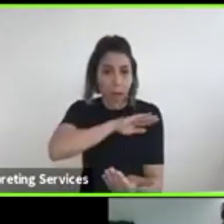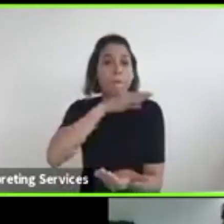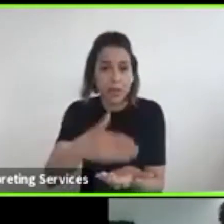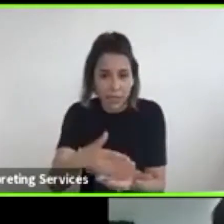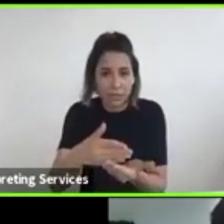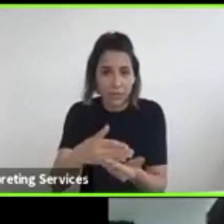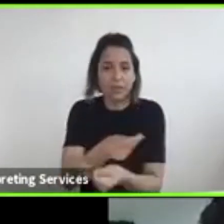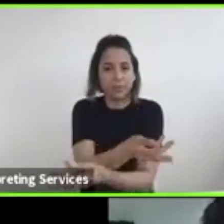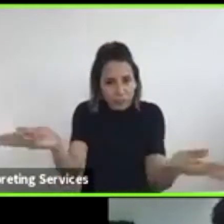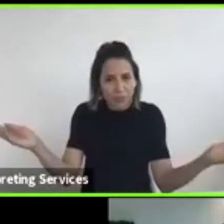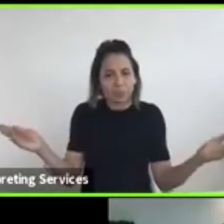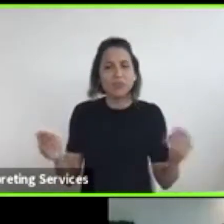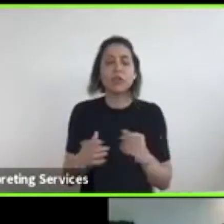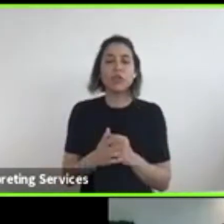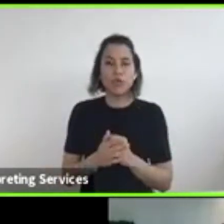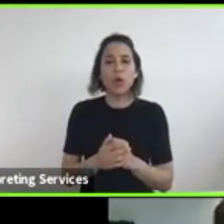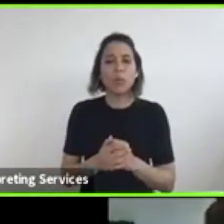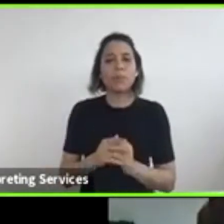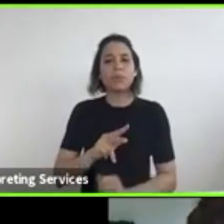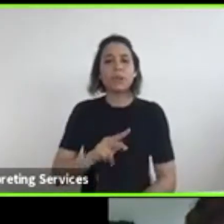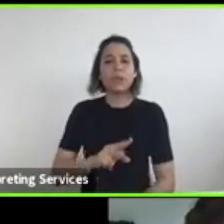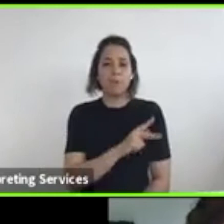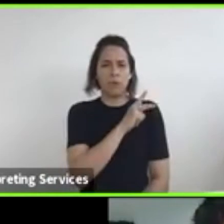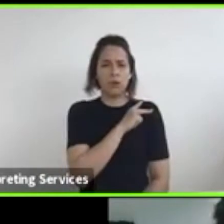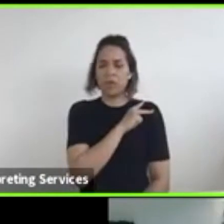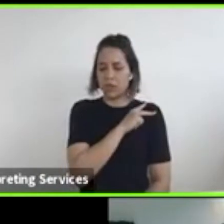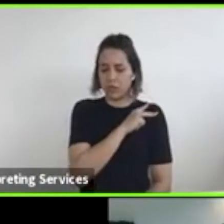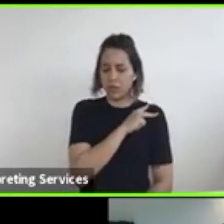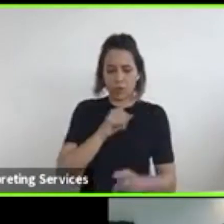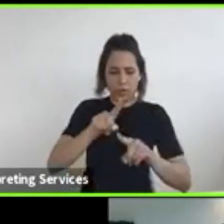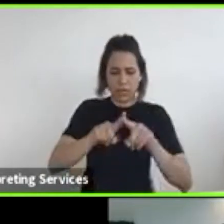ARE THE -- I THINK PERSONALLY, IT'S, LIKE, YOU CAN'T SEPARATE THAT -- THE EMBODIMENT